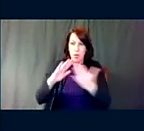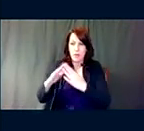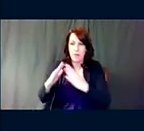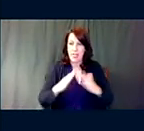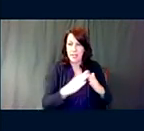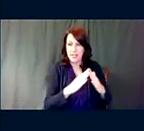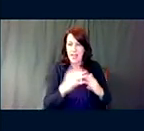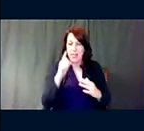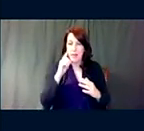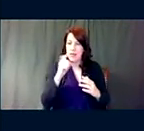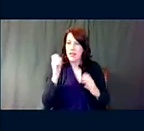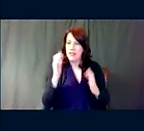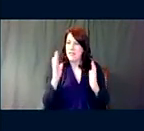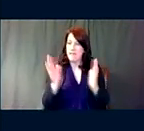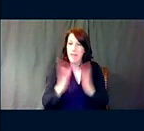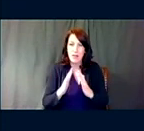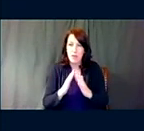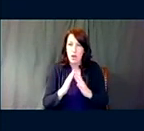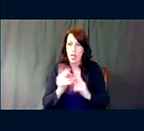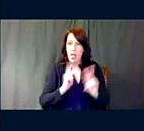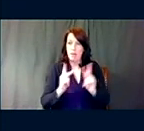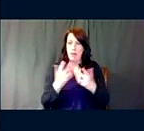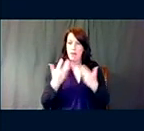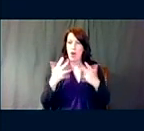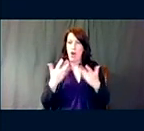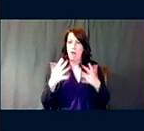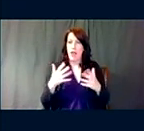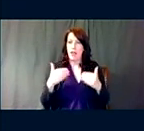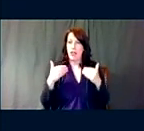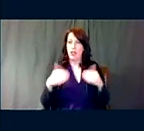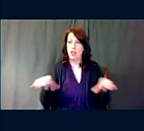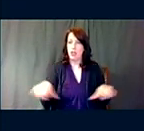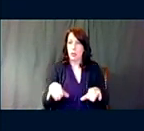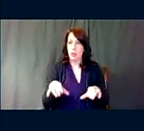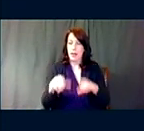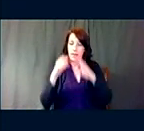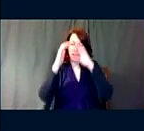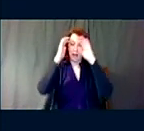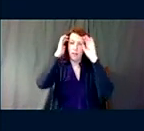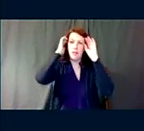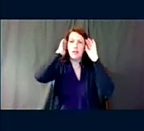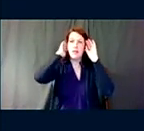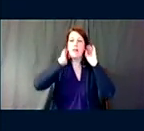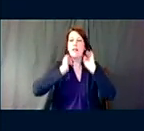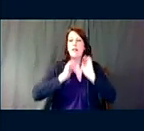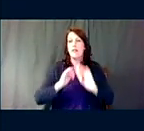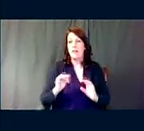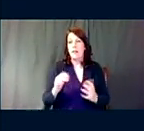AND I THINK IT'S BECAUSE THEY ARE VERY SMALL AND PEOPLE WERE ALREADY DOING IT AND THEY ARE